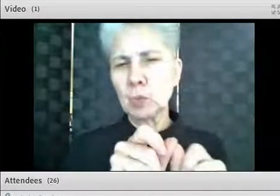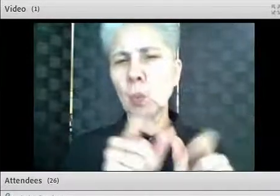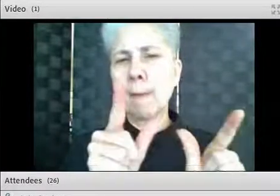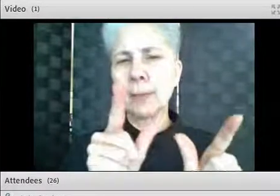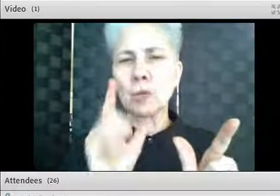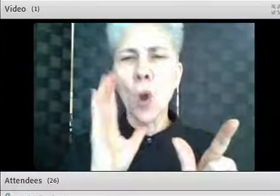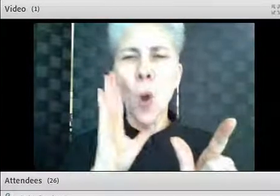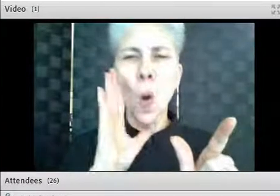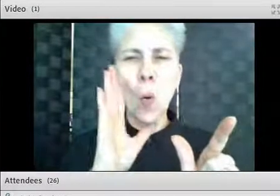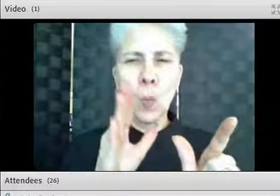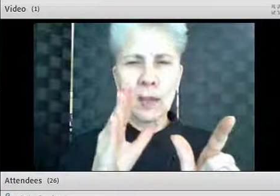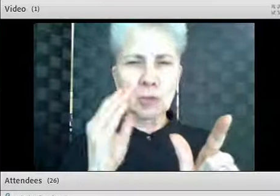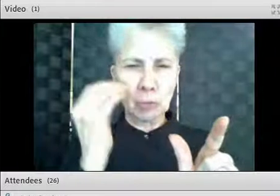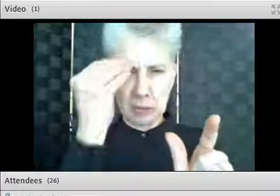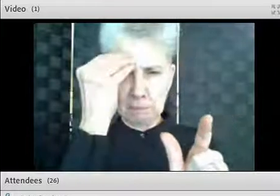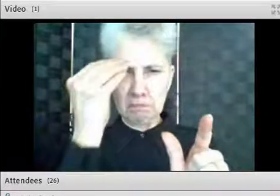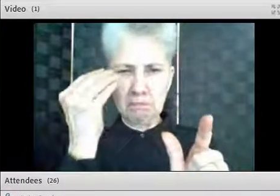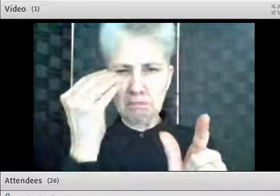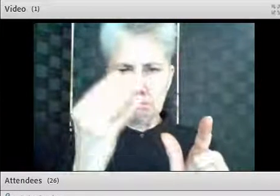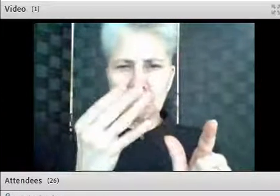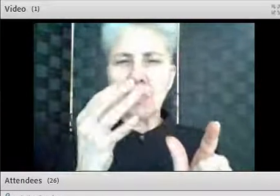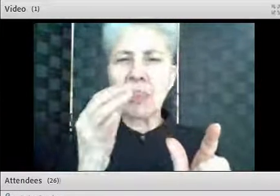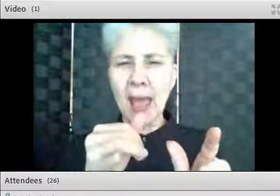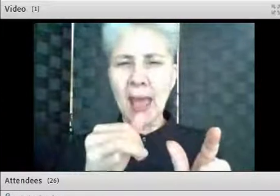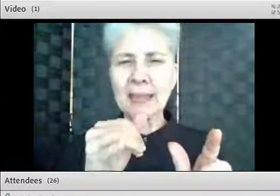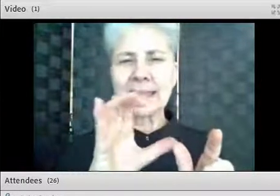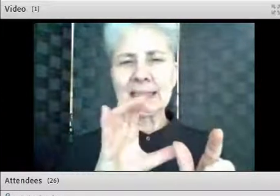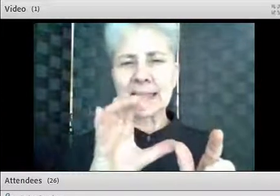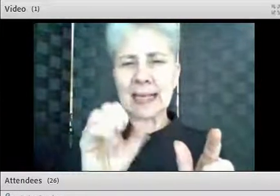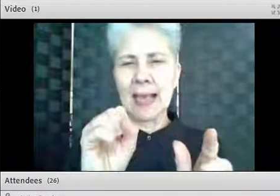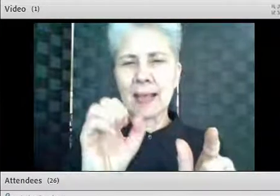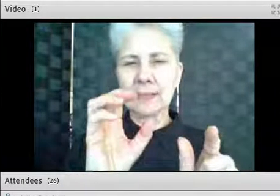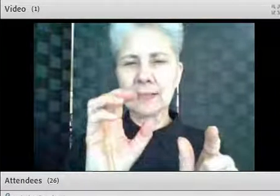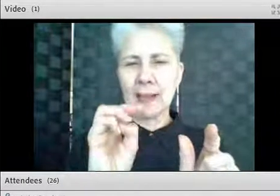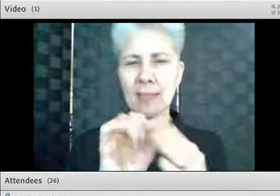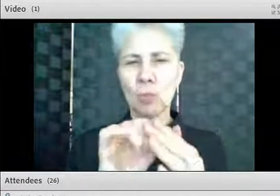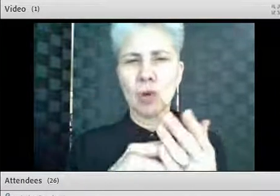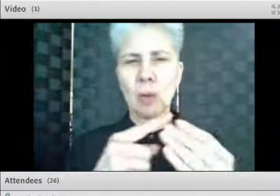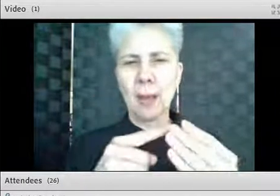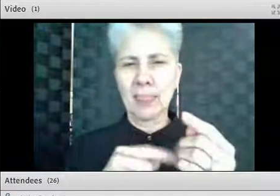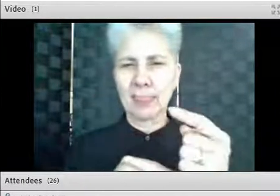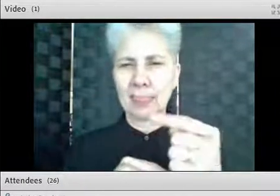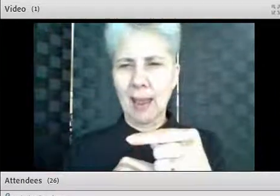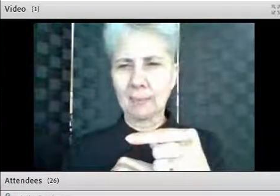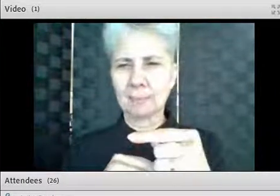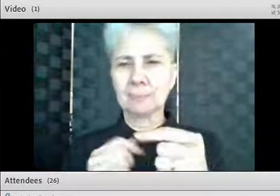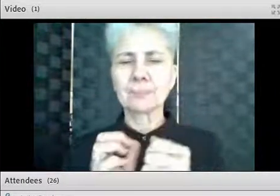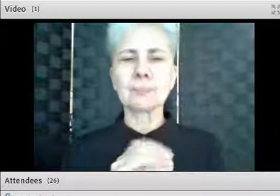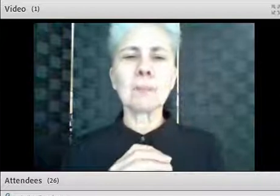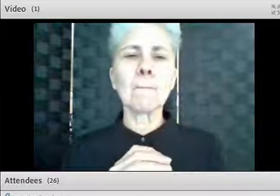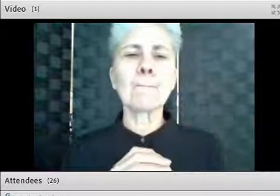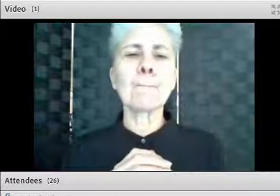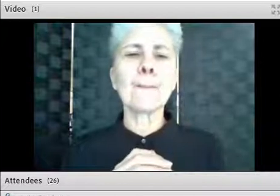that's the CSM is what I'll be talking about. Okay. Okay, so those are our main resources,